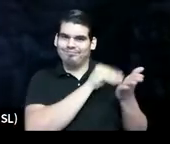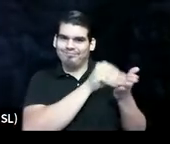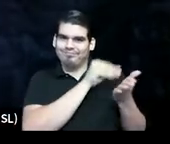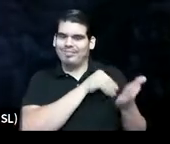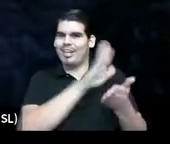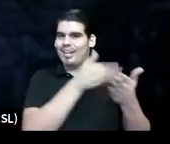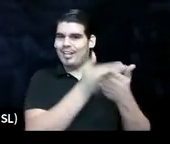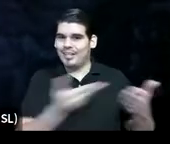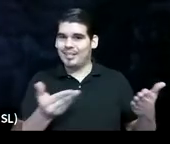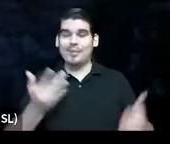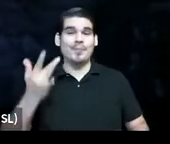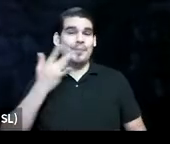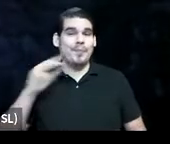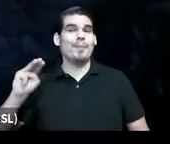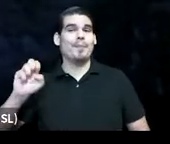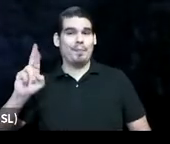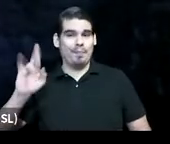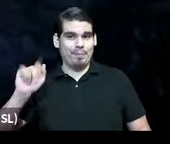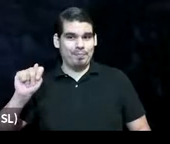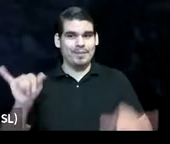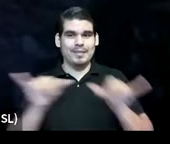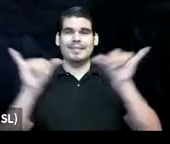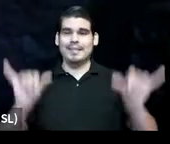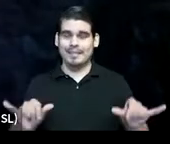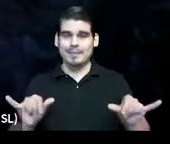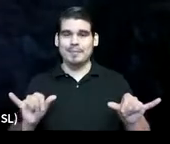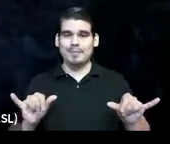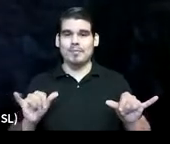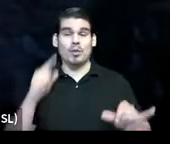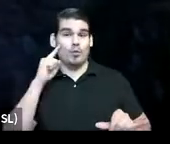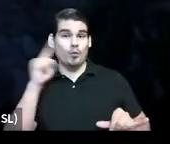We'd also like to have it be based on their work and their grades.